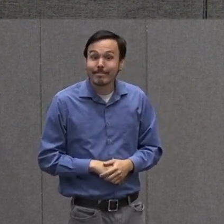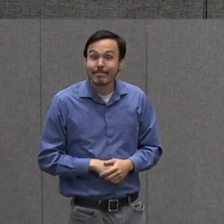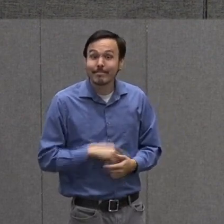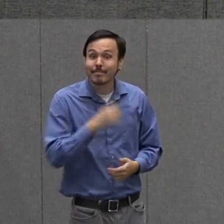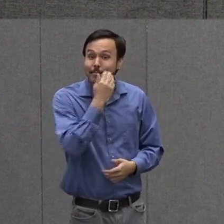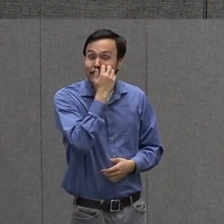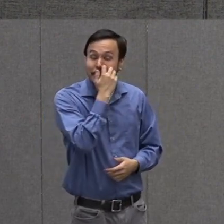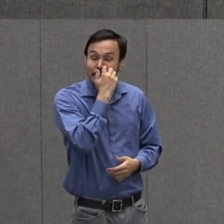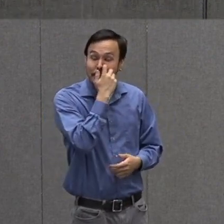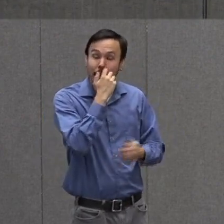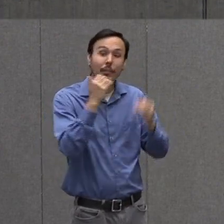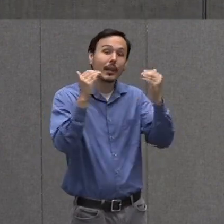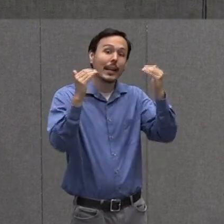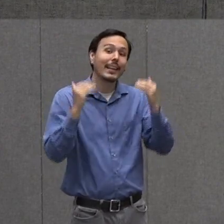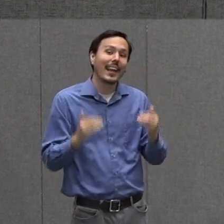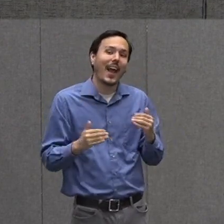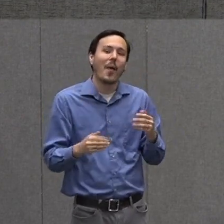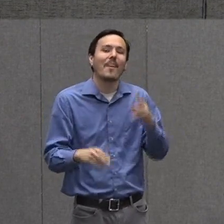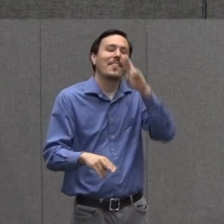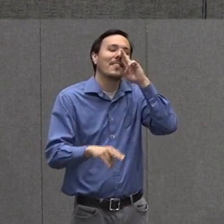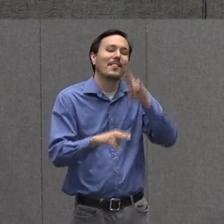Now I have a fun song for us.